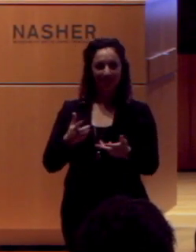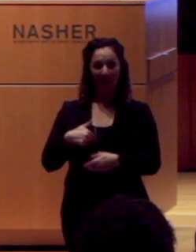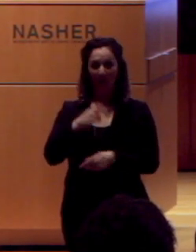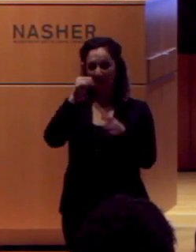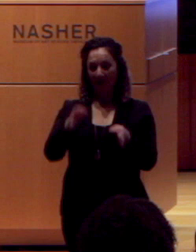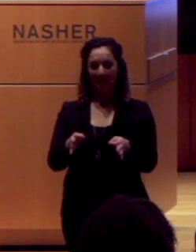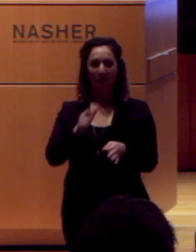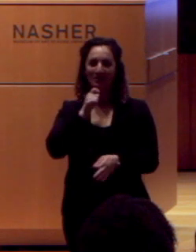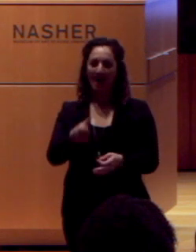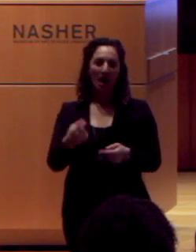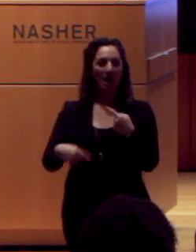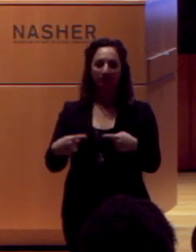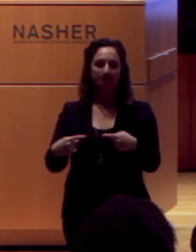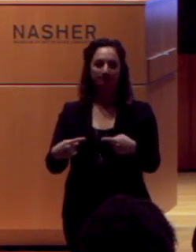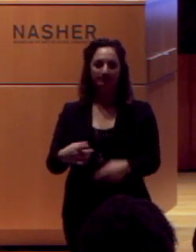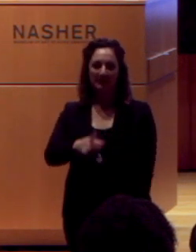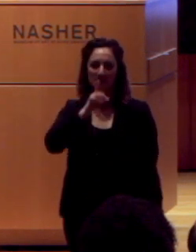We just say it is, because we say it does.